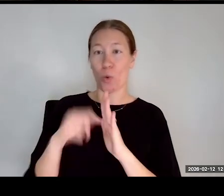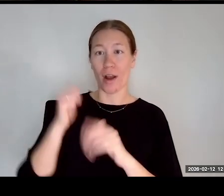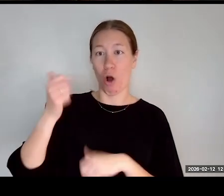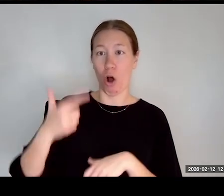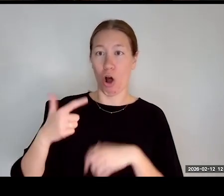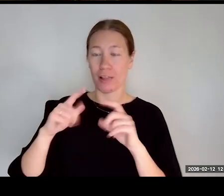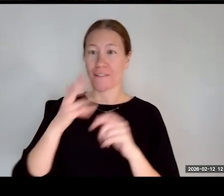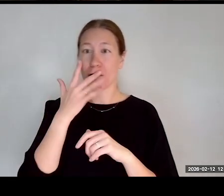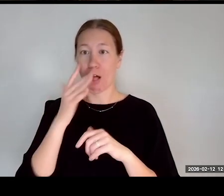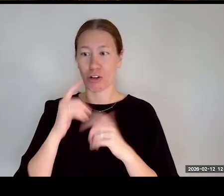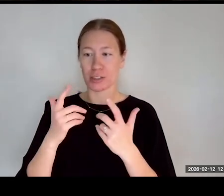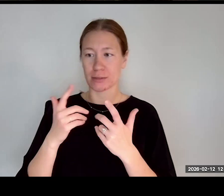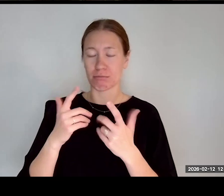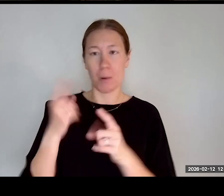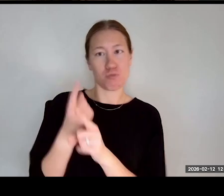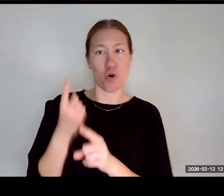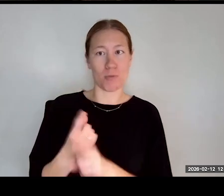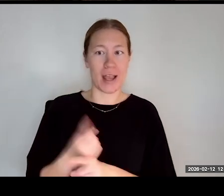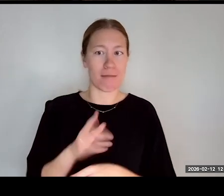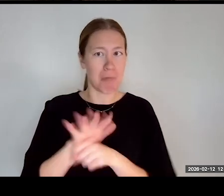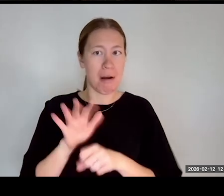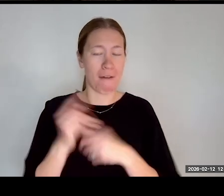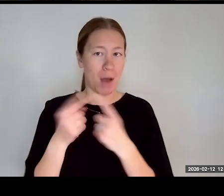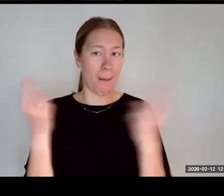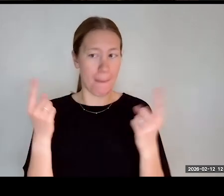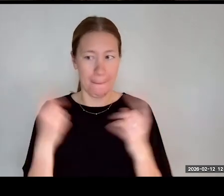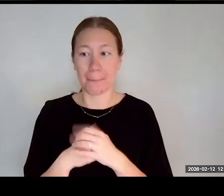to be high enough contrast with my text. And so I might select a different blue color